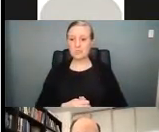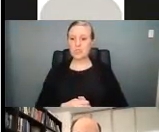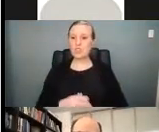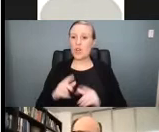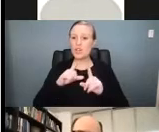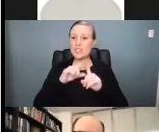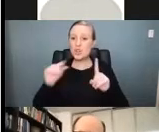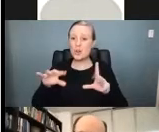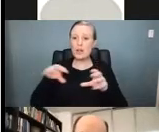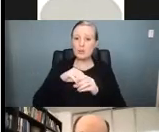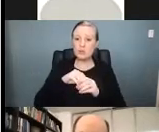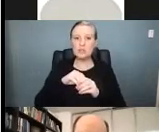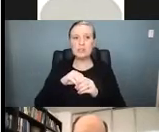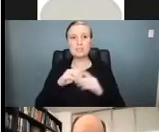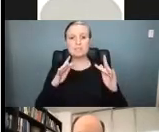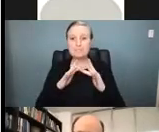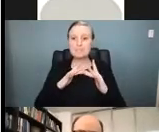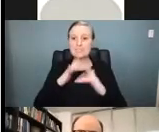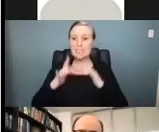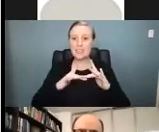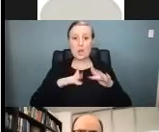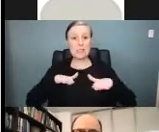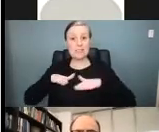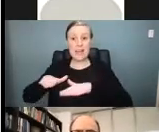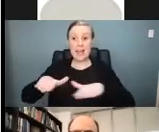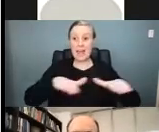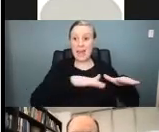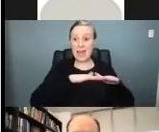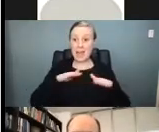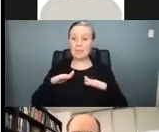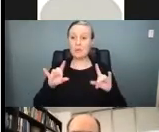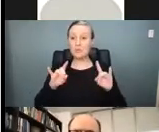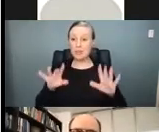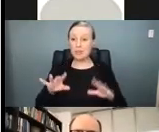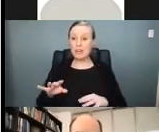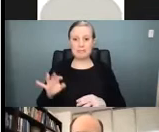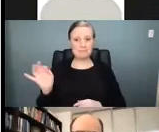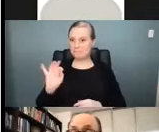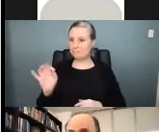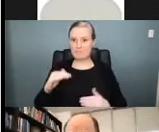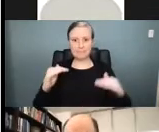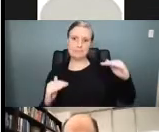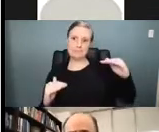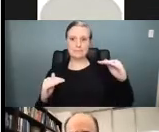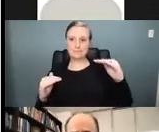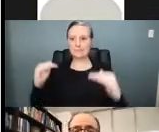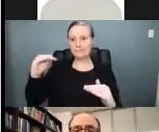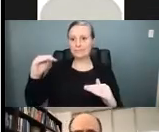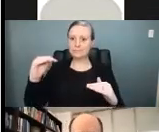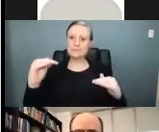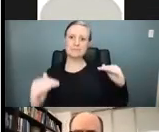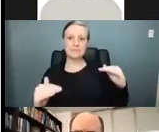at is not an inclusive internet in Australia, but a socially and geographically stratified